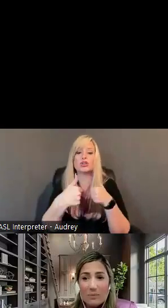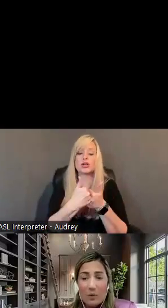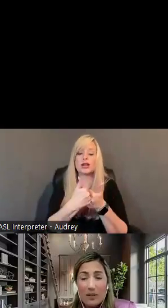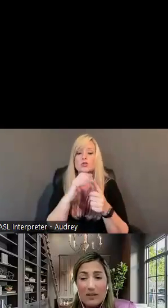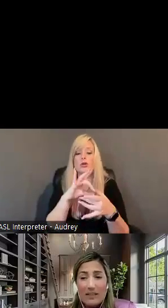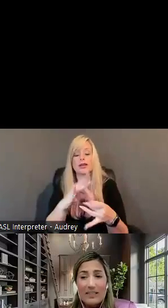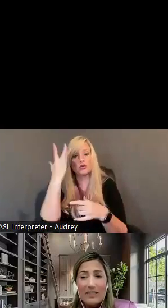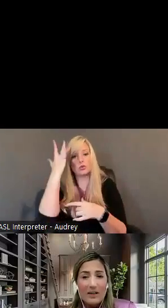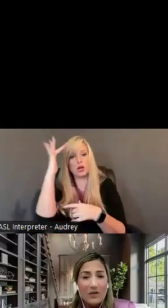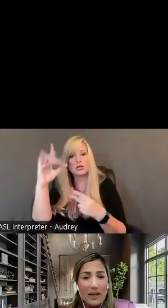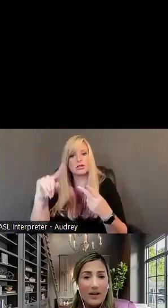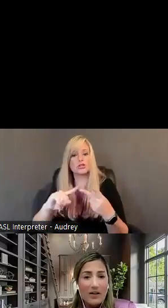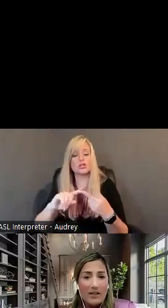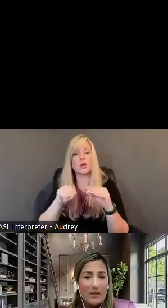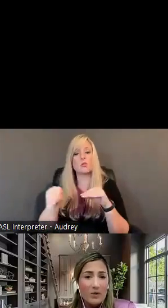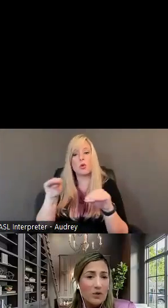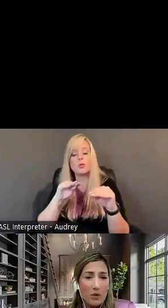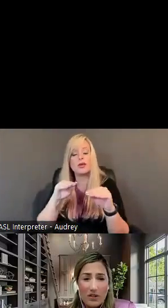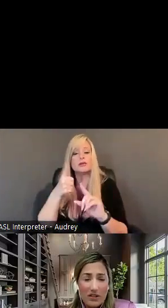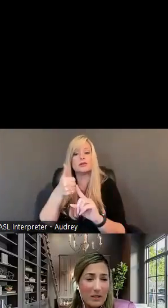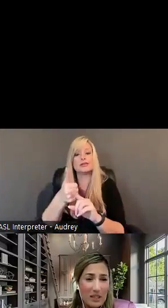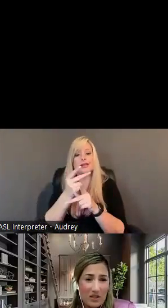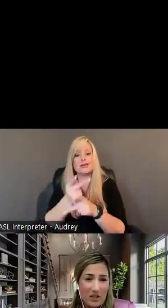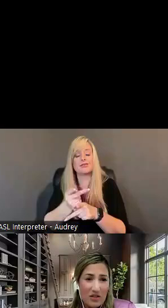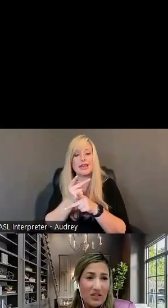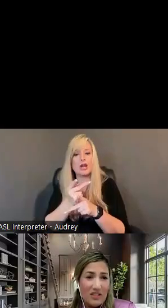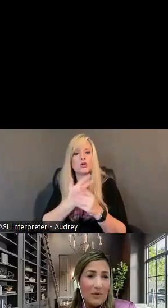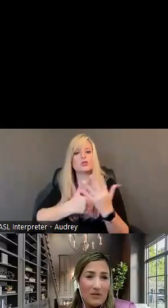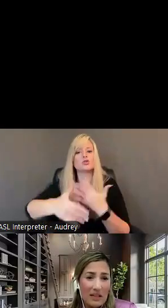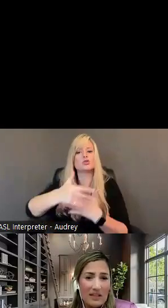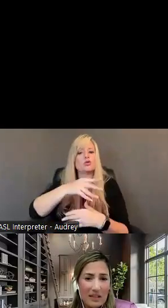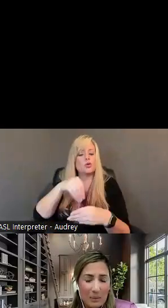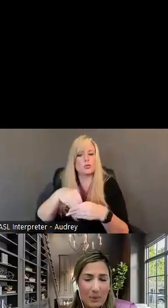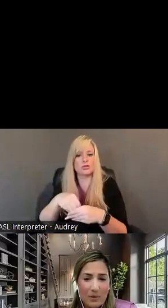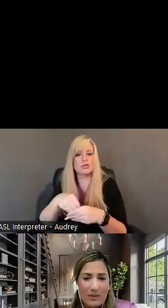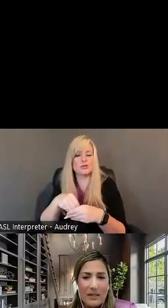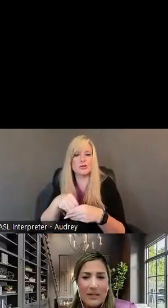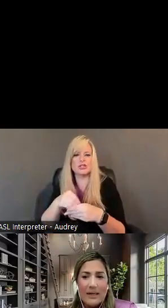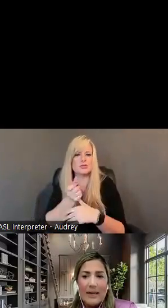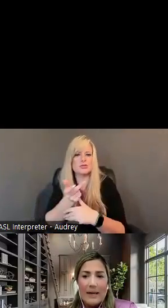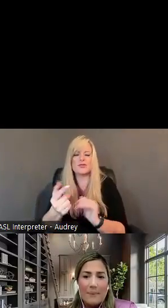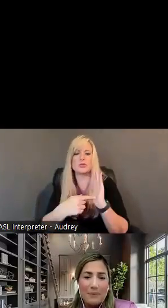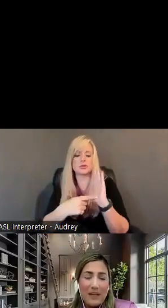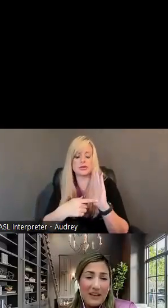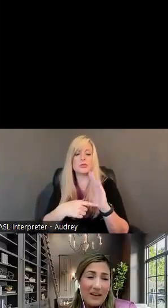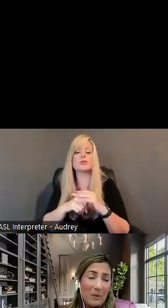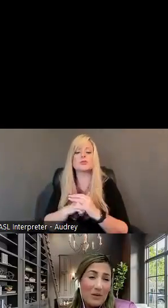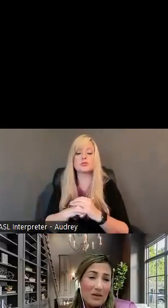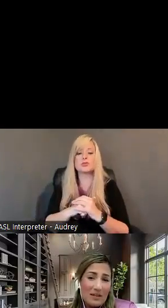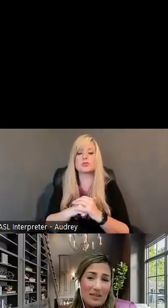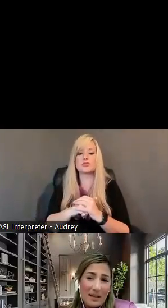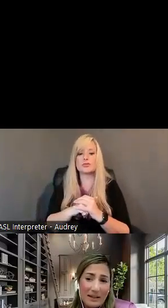mobility, self-care and social participation as just some of the examples that come alongside